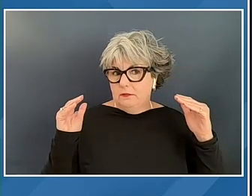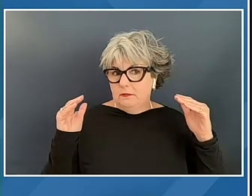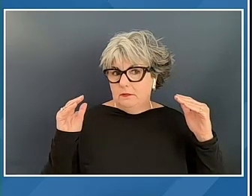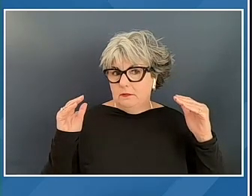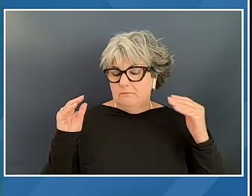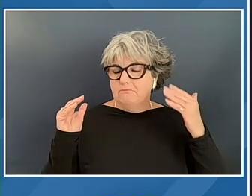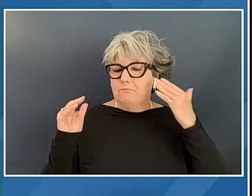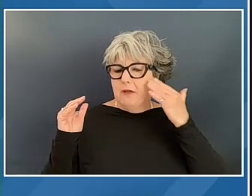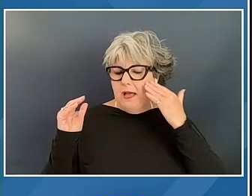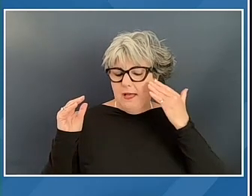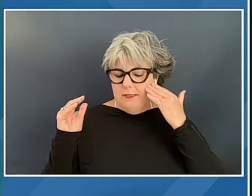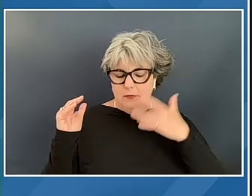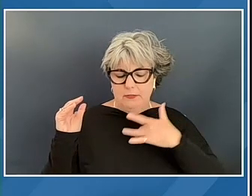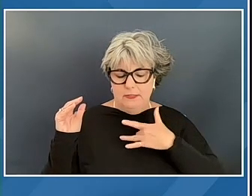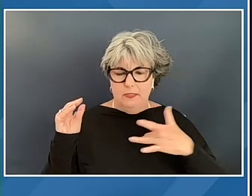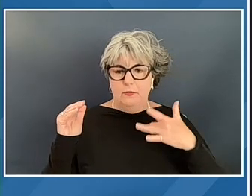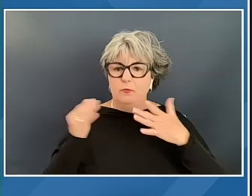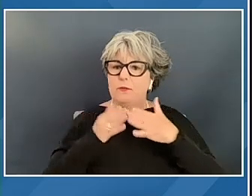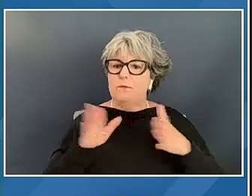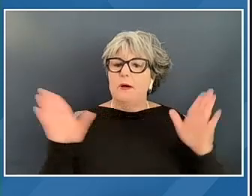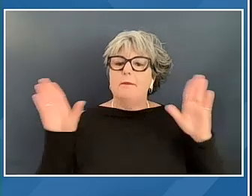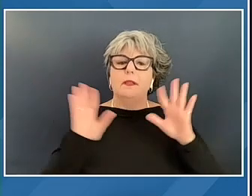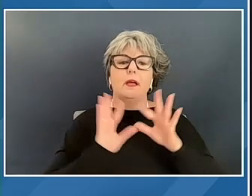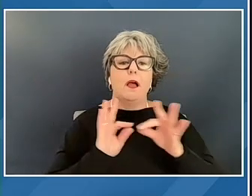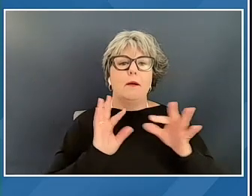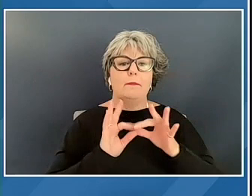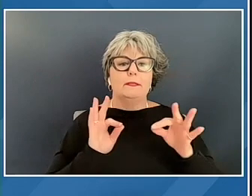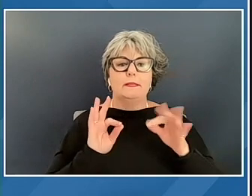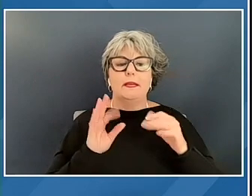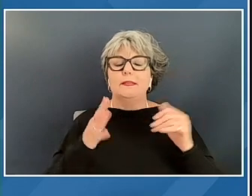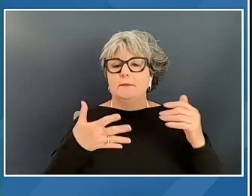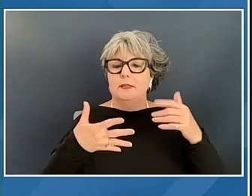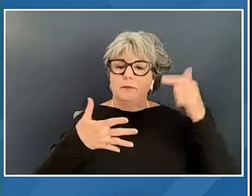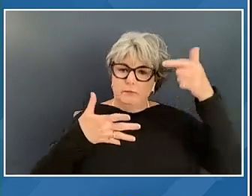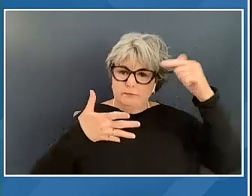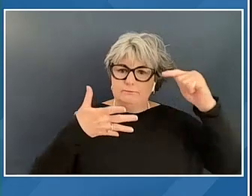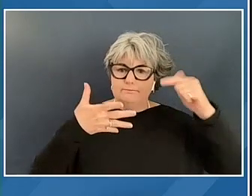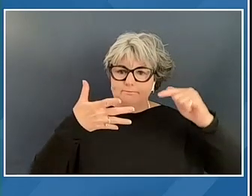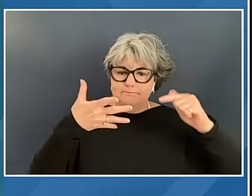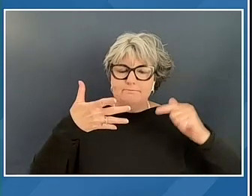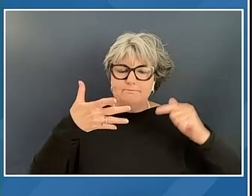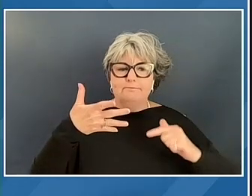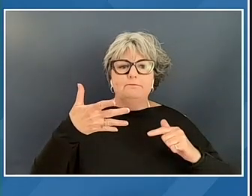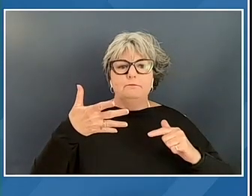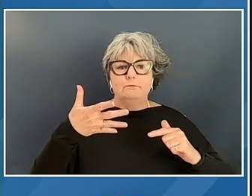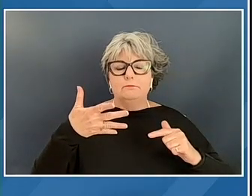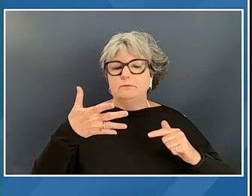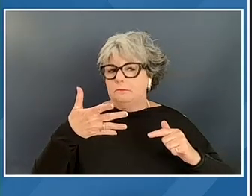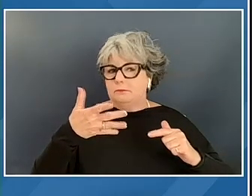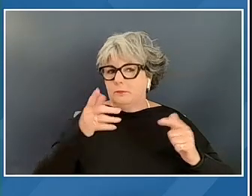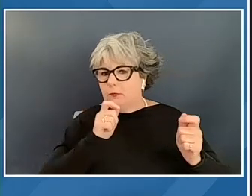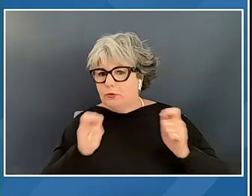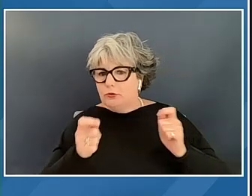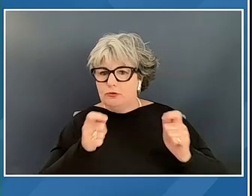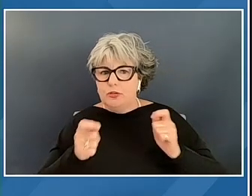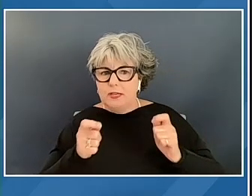with public comment is as people come into the area, we would always, you know, adjust and allow them to speak, even if it was a few minutes later.